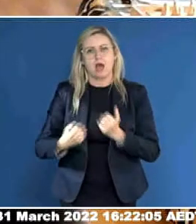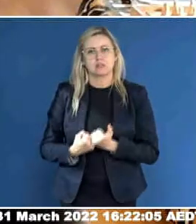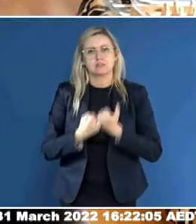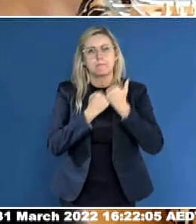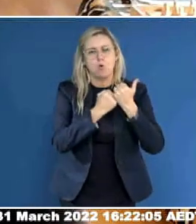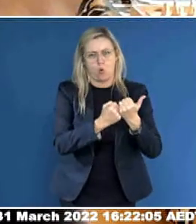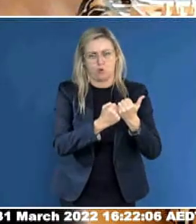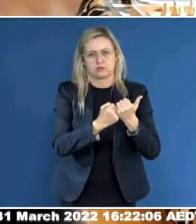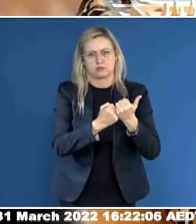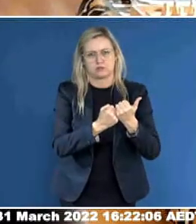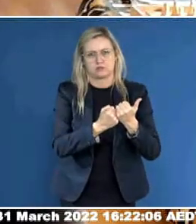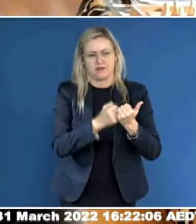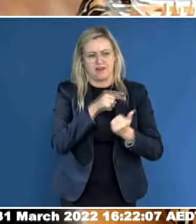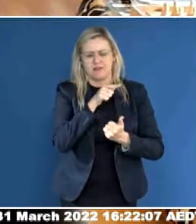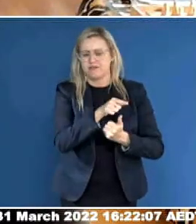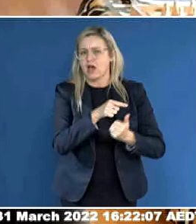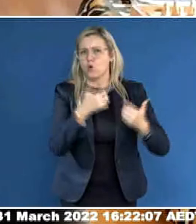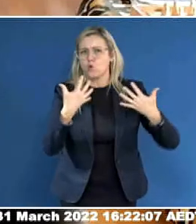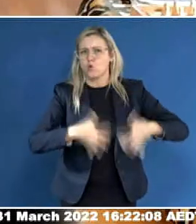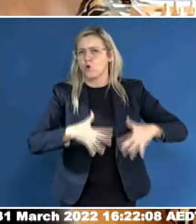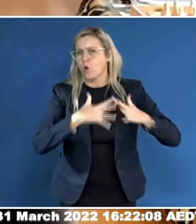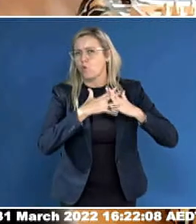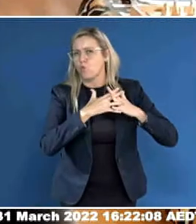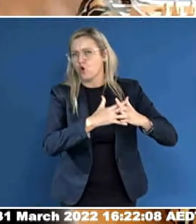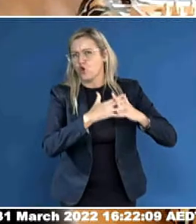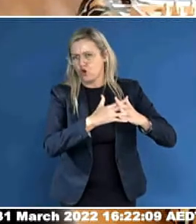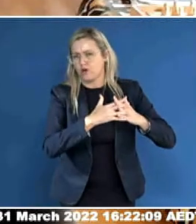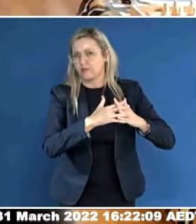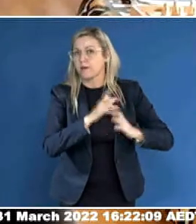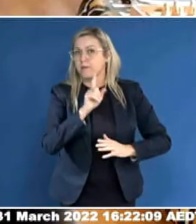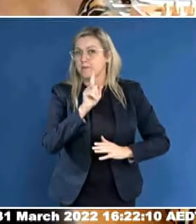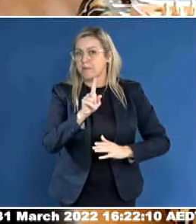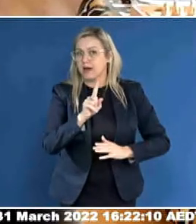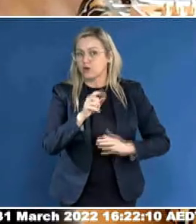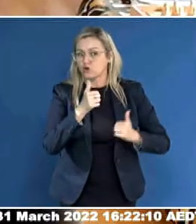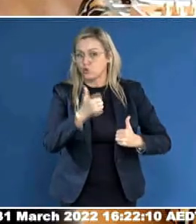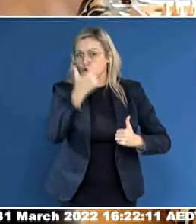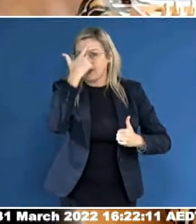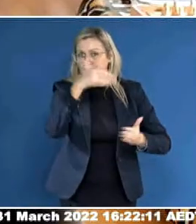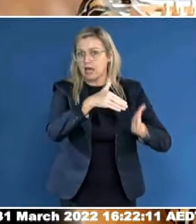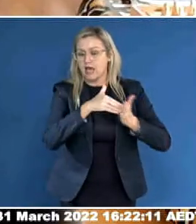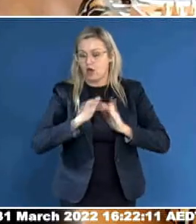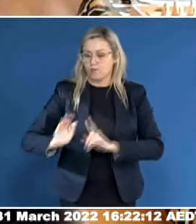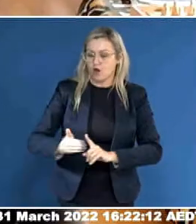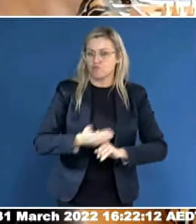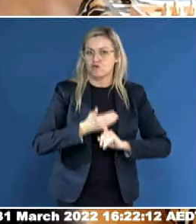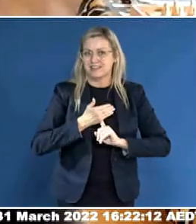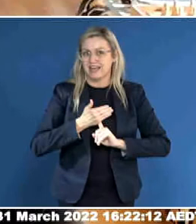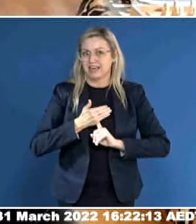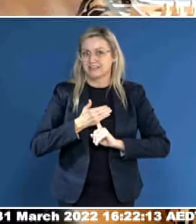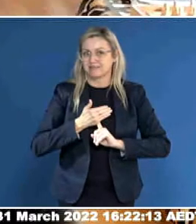valuable and important it is, but also as protection against risk and just wondered if